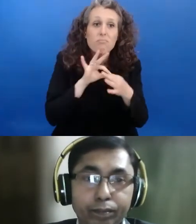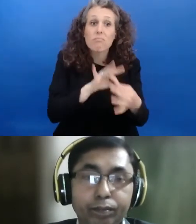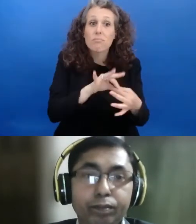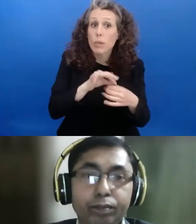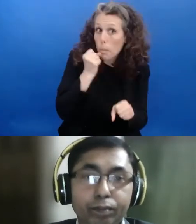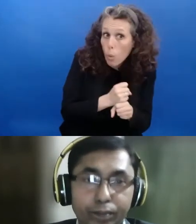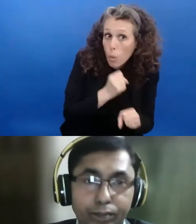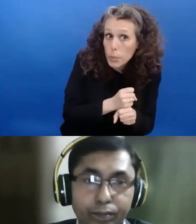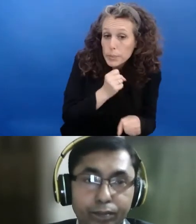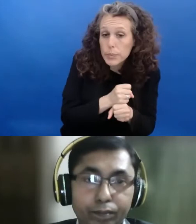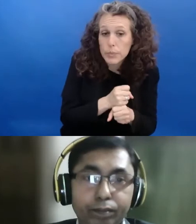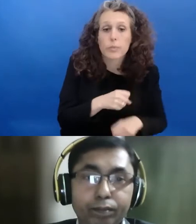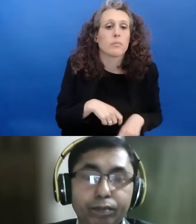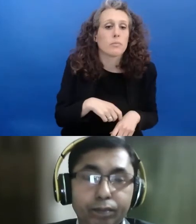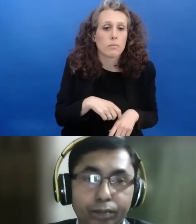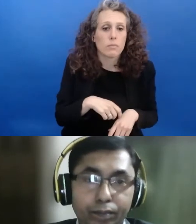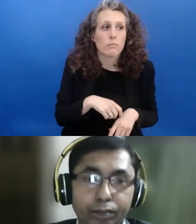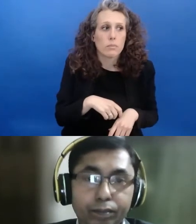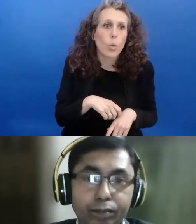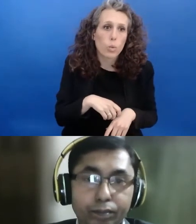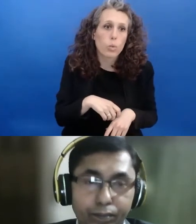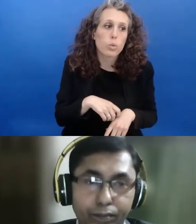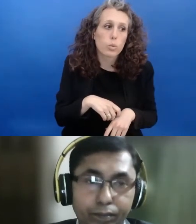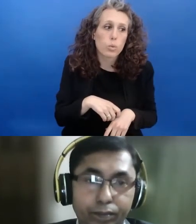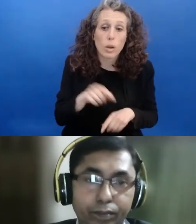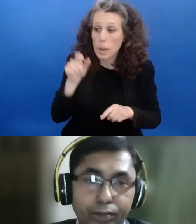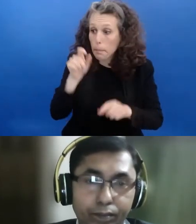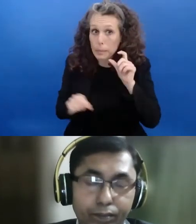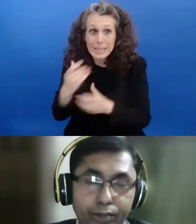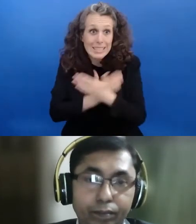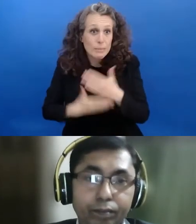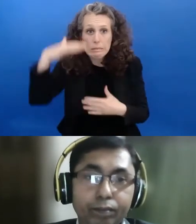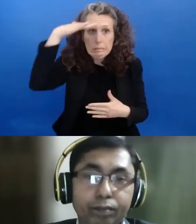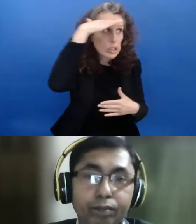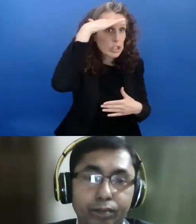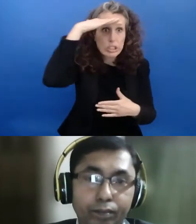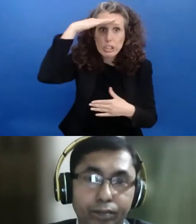or seen major challenges for persons with disabilities who are already excluded from